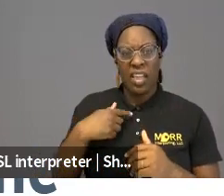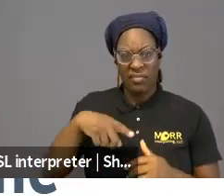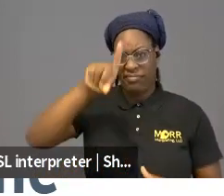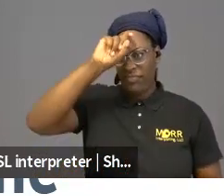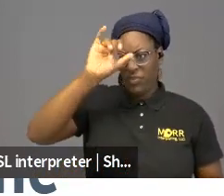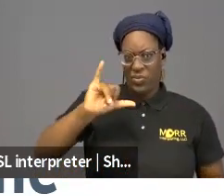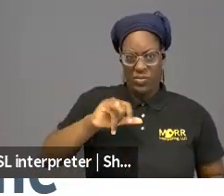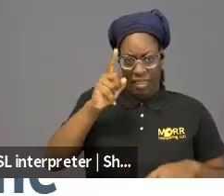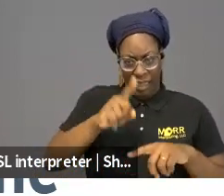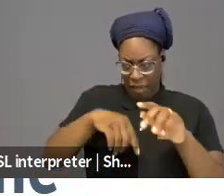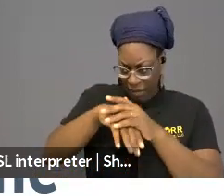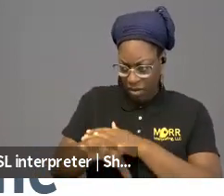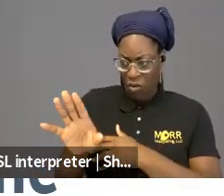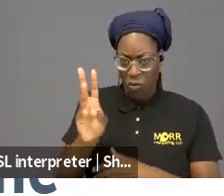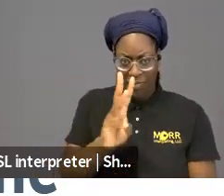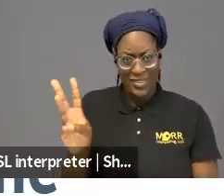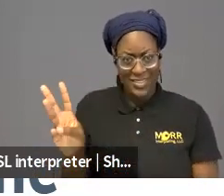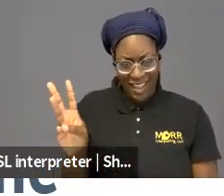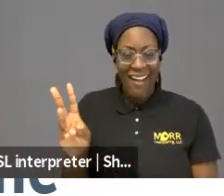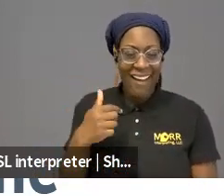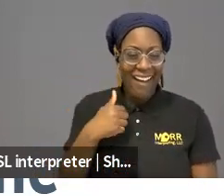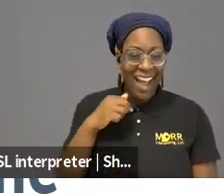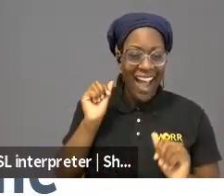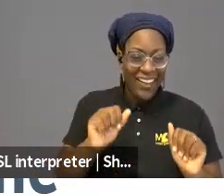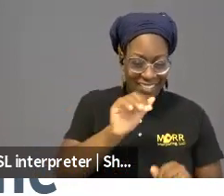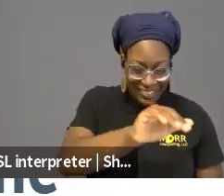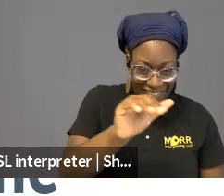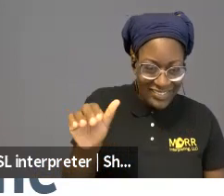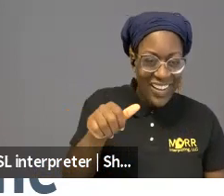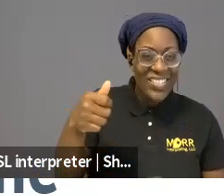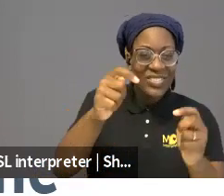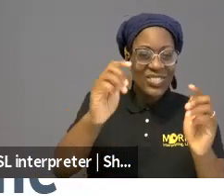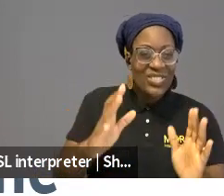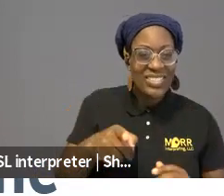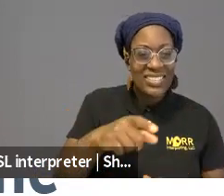by that point, I'd become so used to the FB Group coming up with answers to those questions,